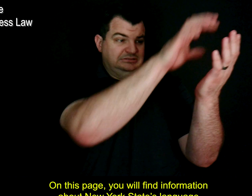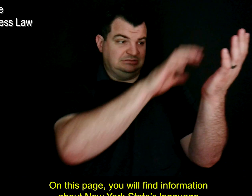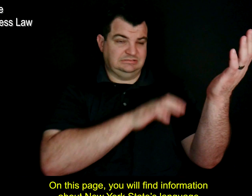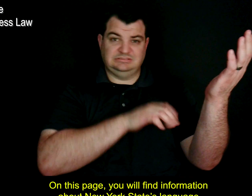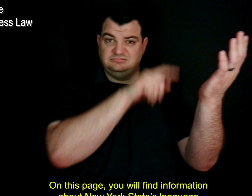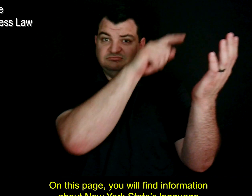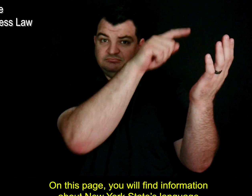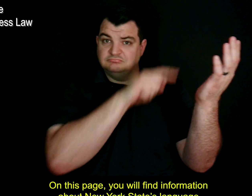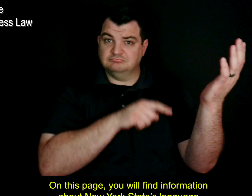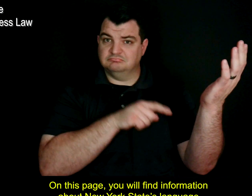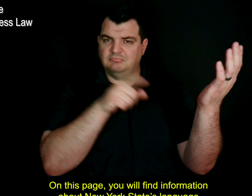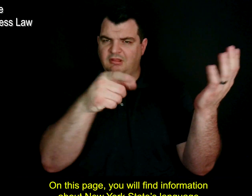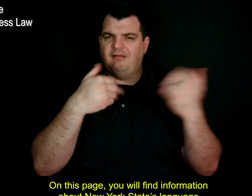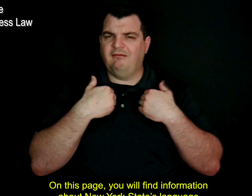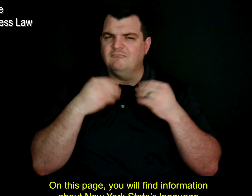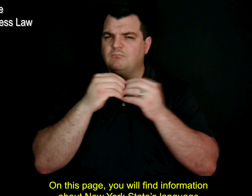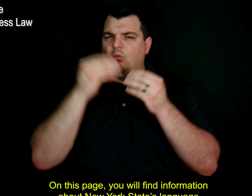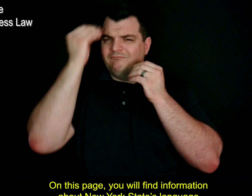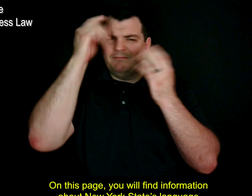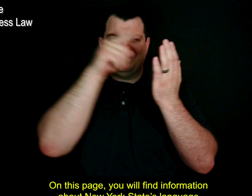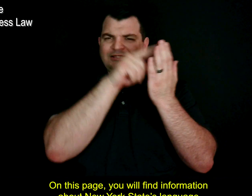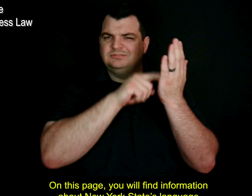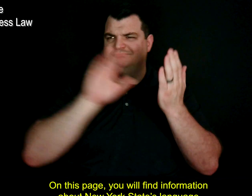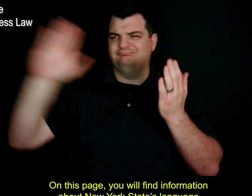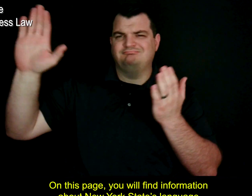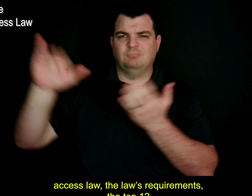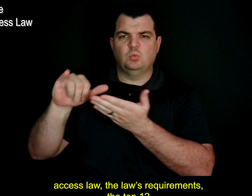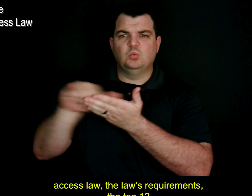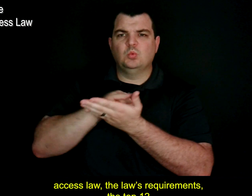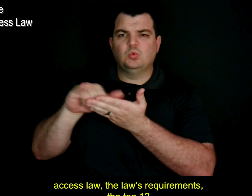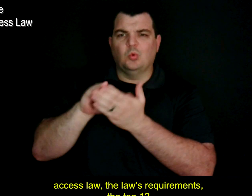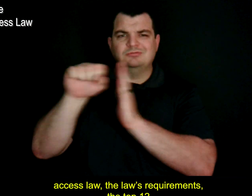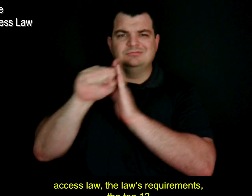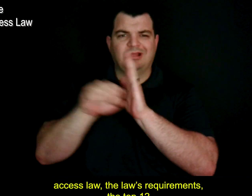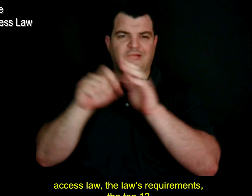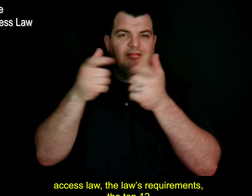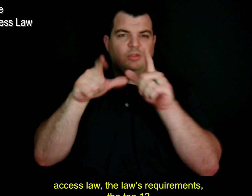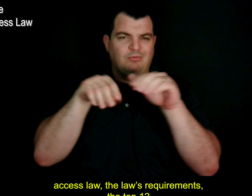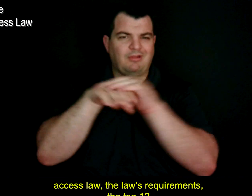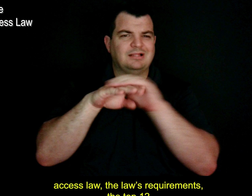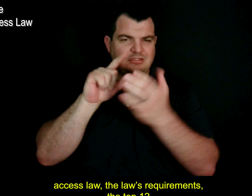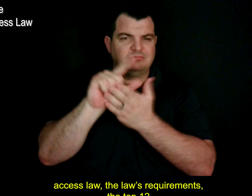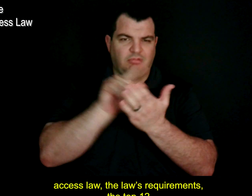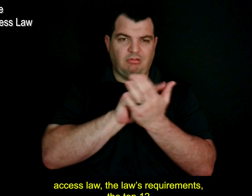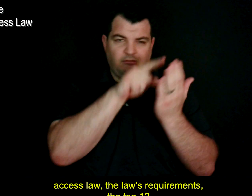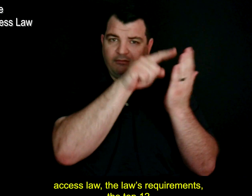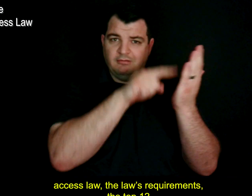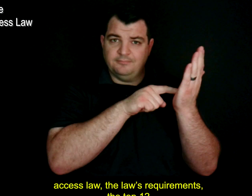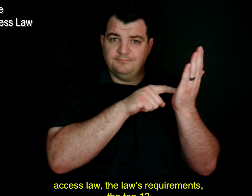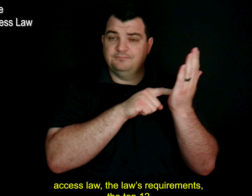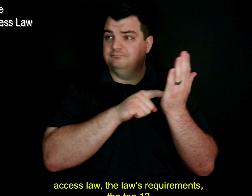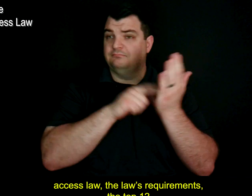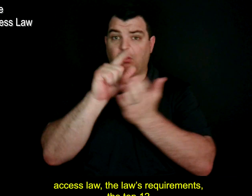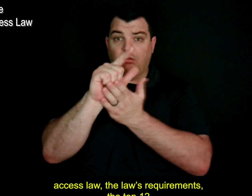On this page, you will find information about New York State’s language access law, the law’s requirements, the top 12